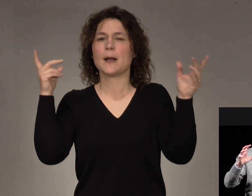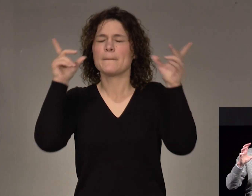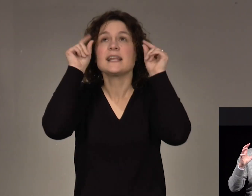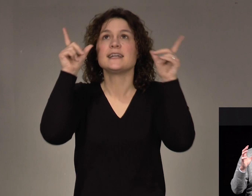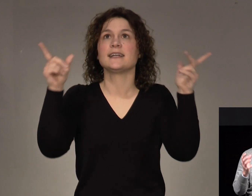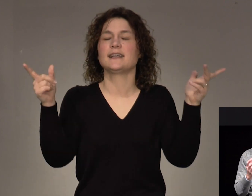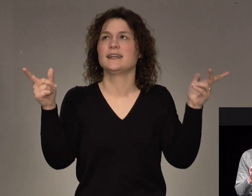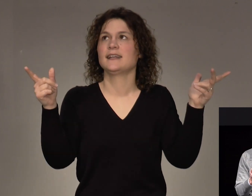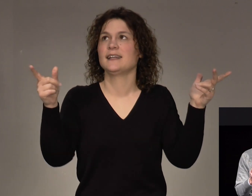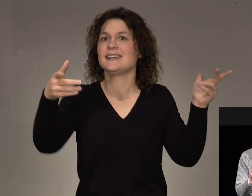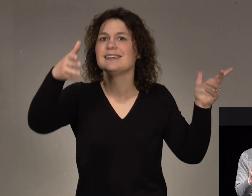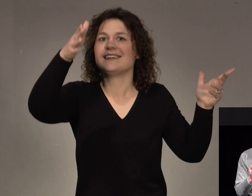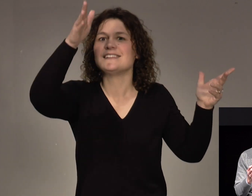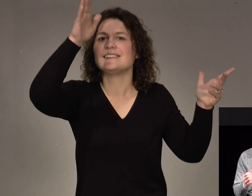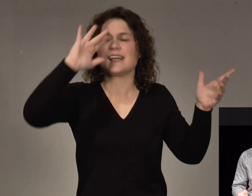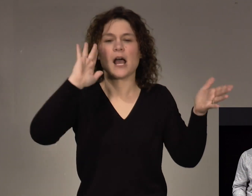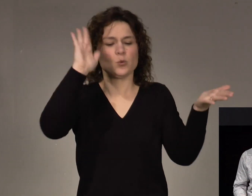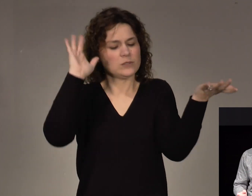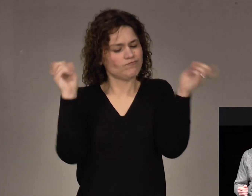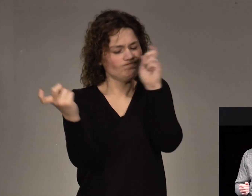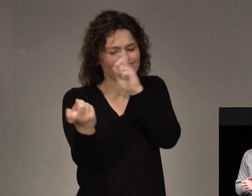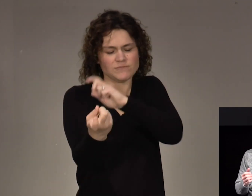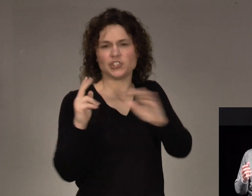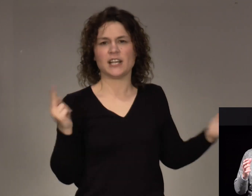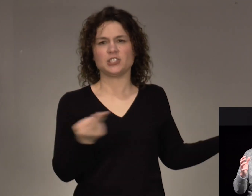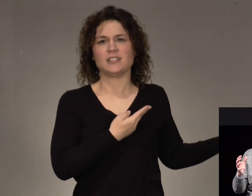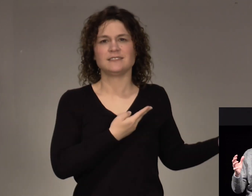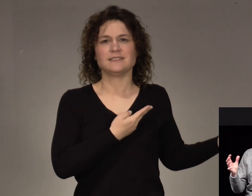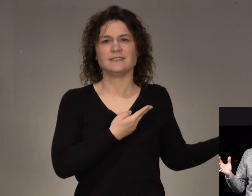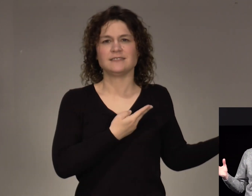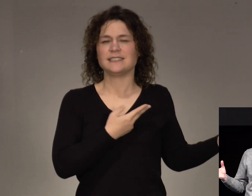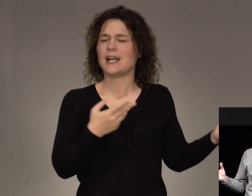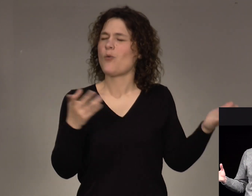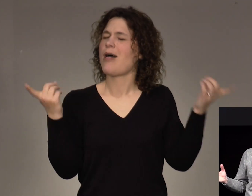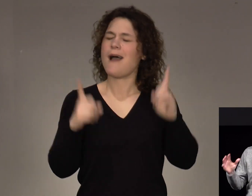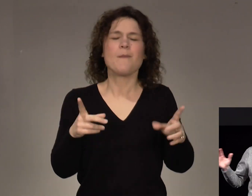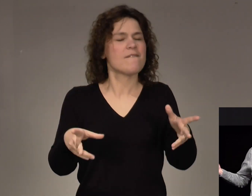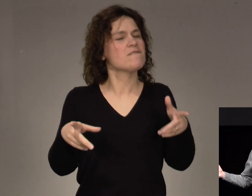God will transform us. It's gonna be happening so quickly. You understand,